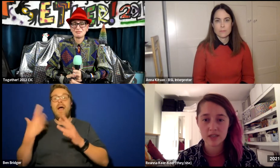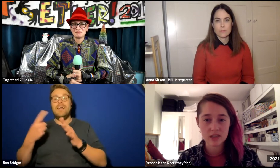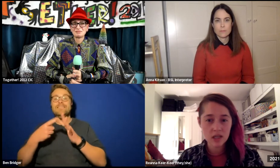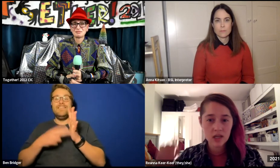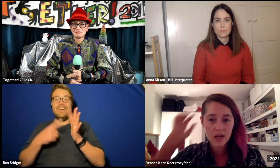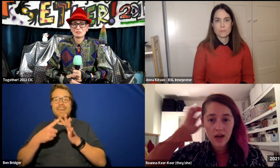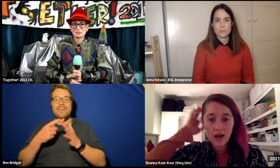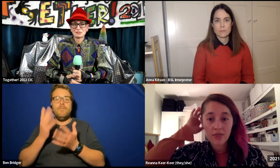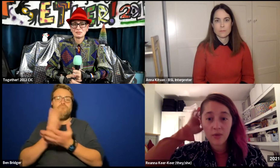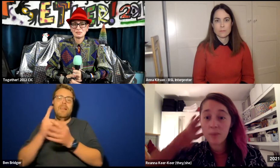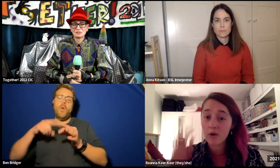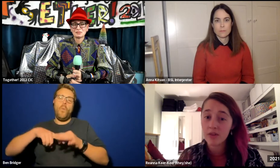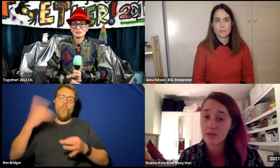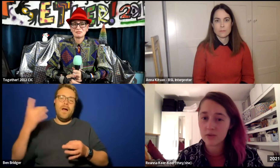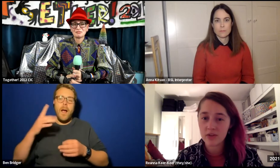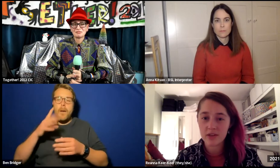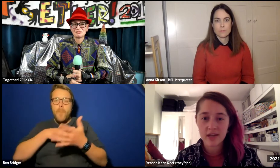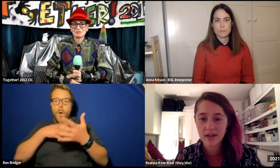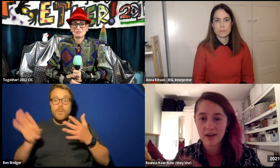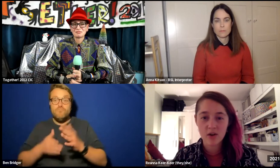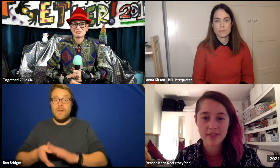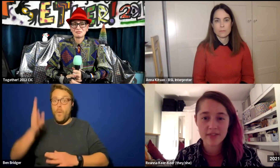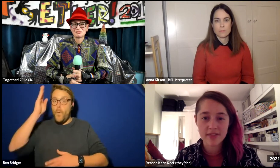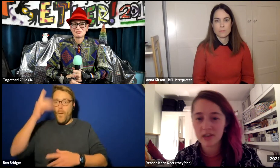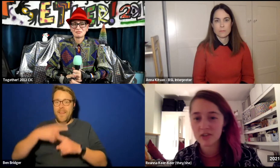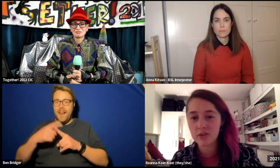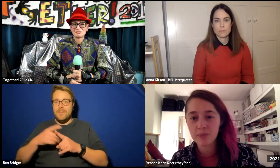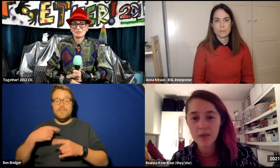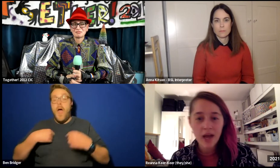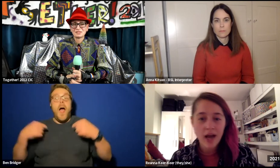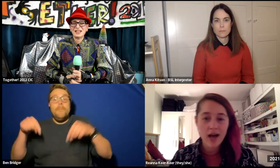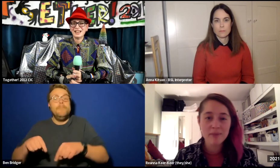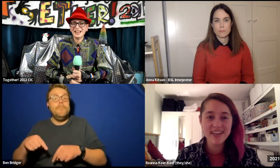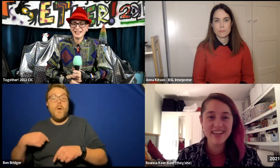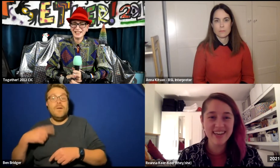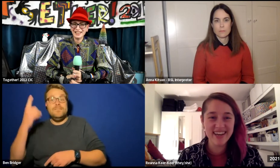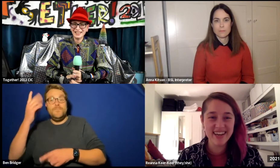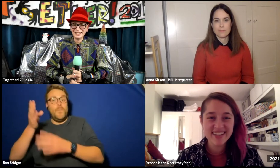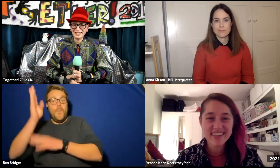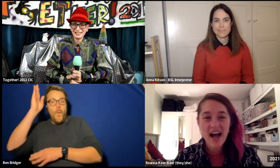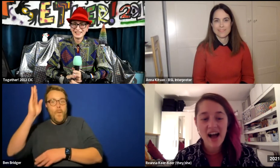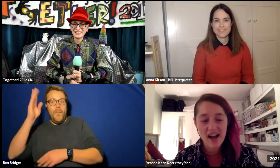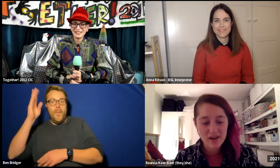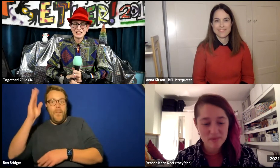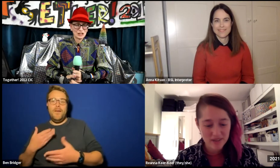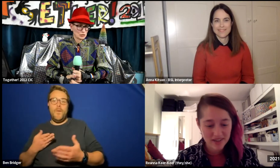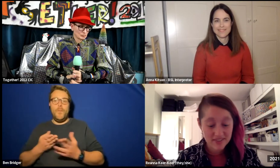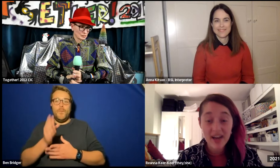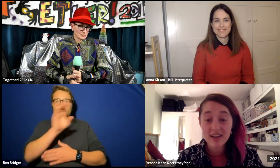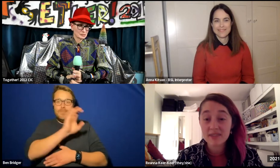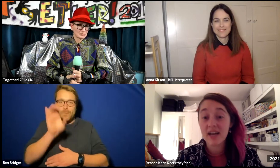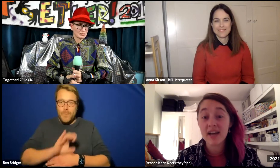England, thought I'm not in the north, I got in there by Zoom. That, that is lottery